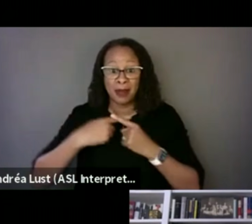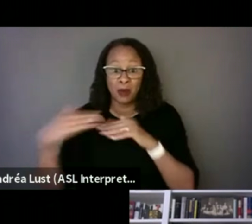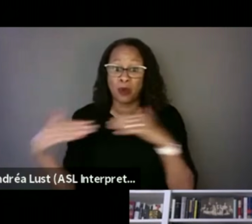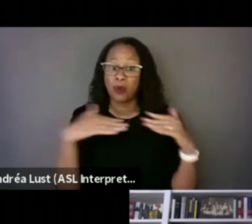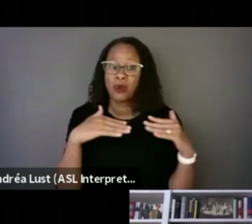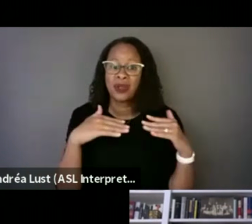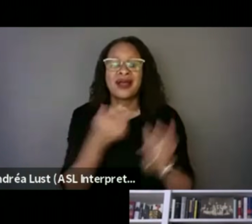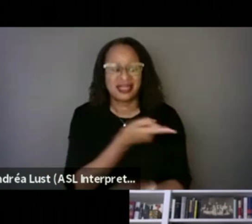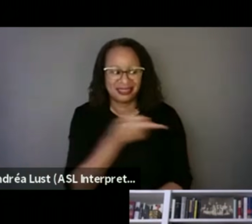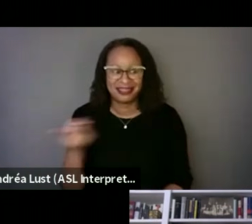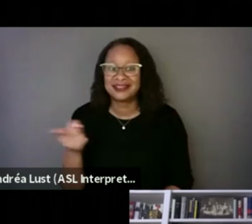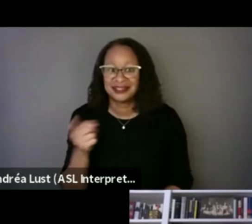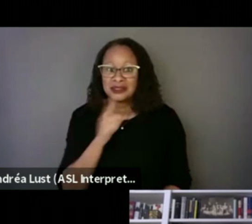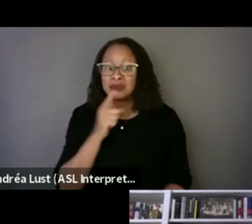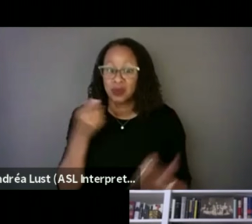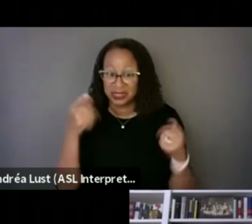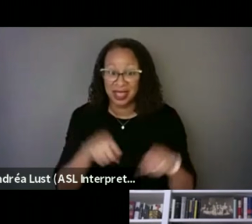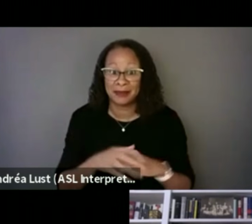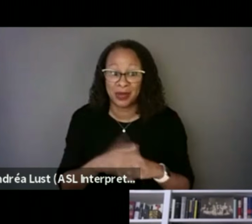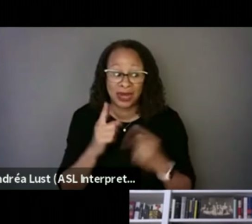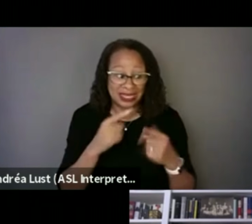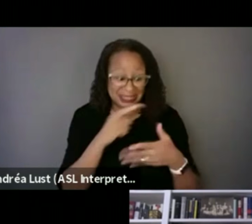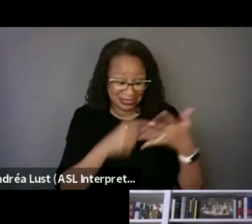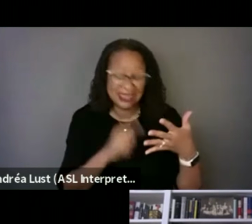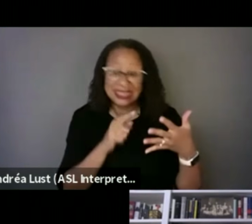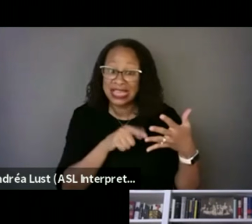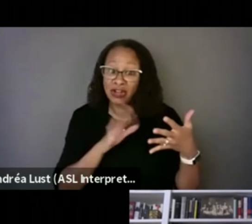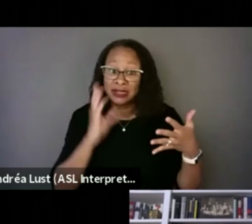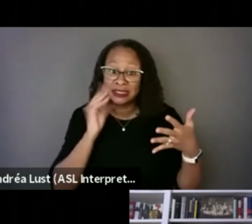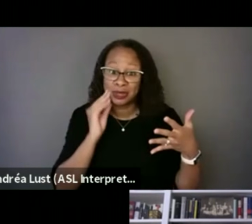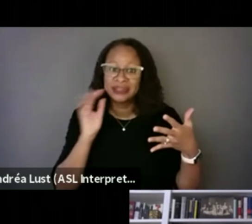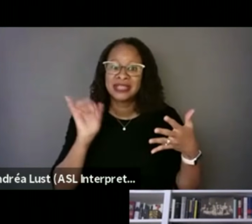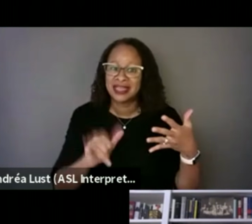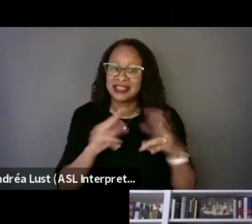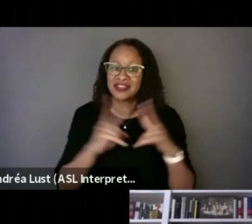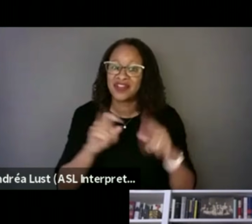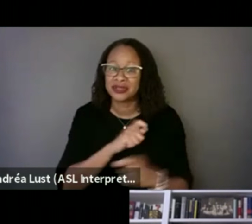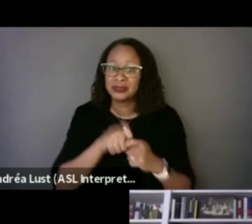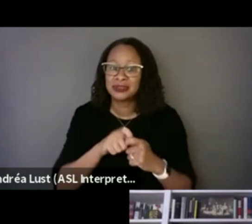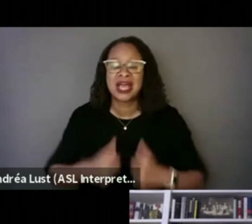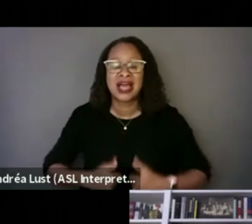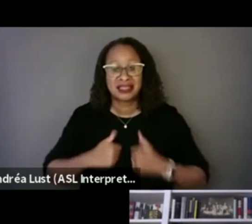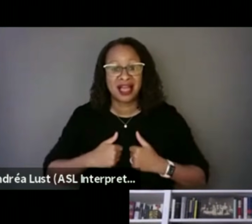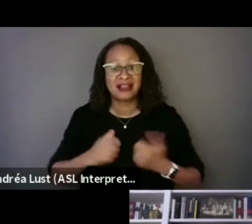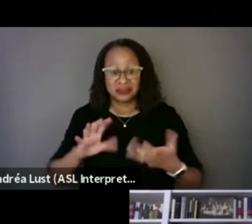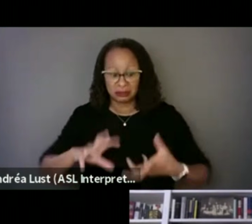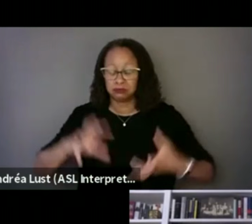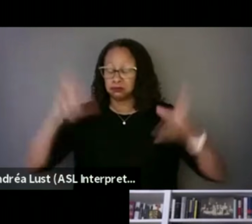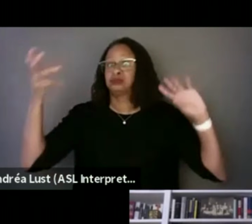this is what's happening. You know, in very specific ways, lives are being turned upside down and families